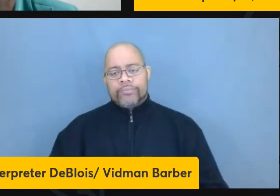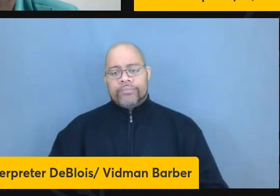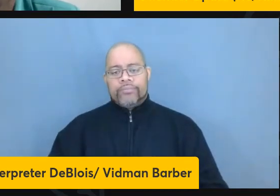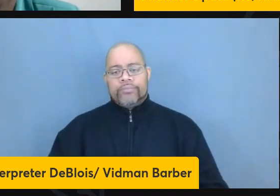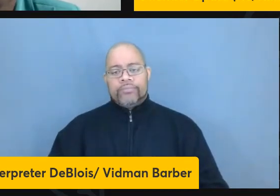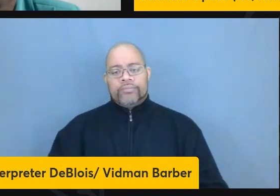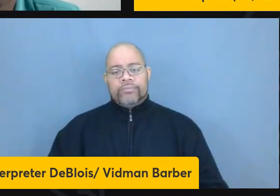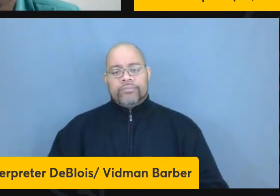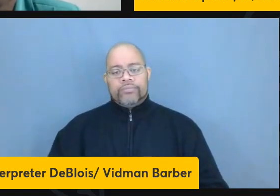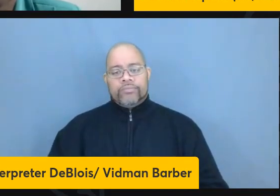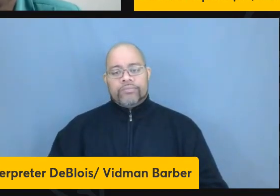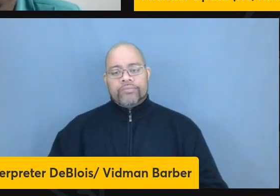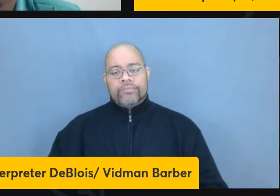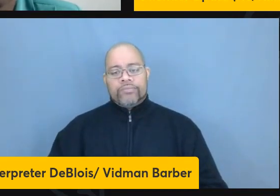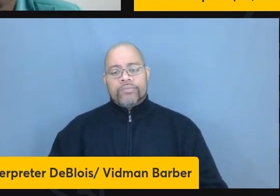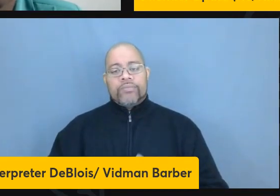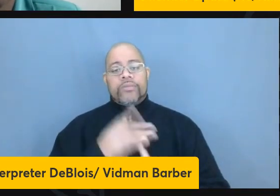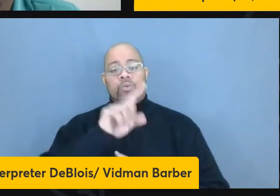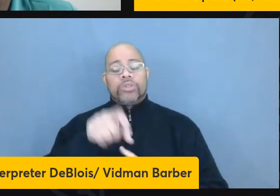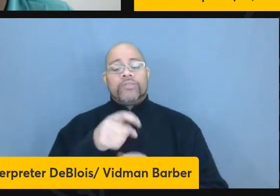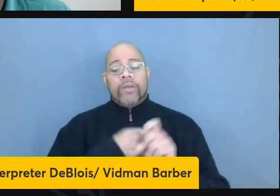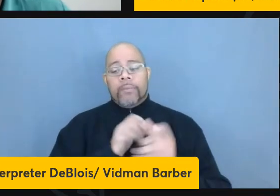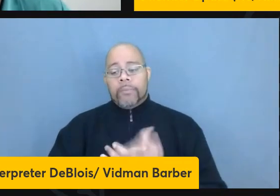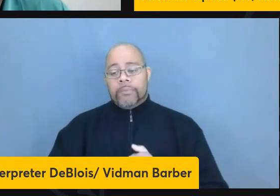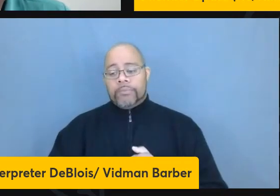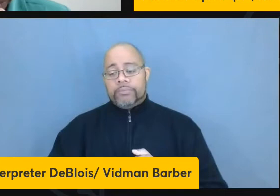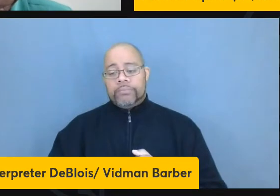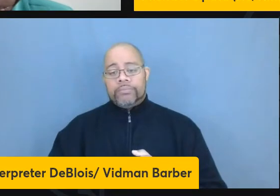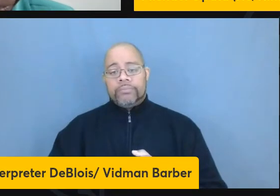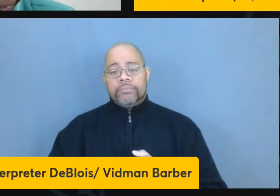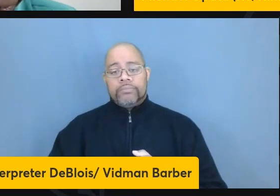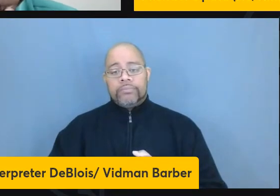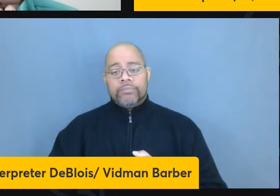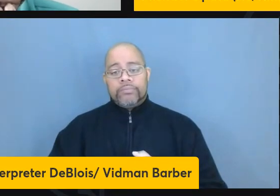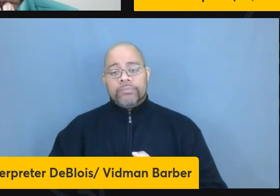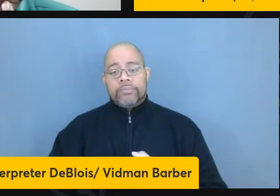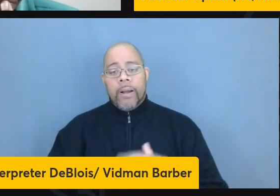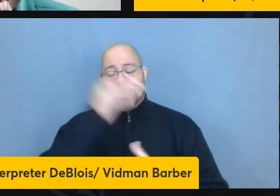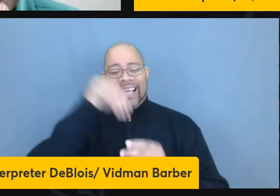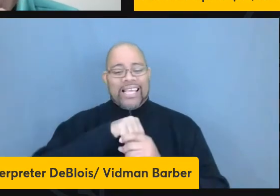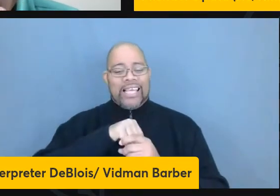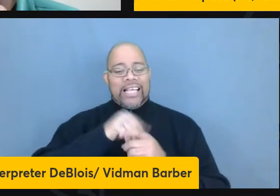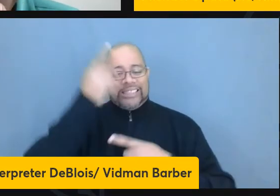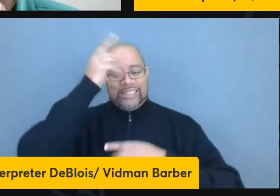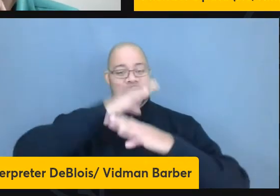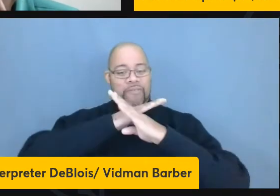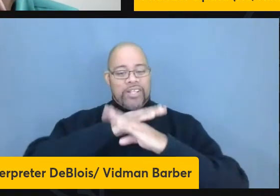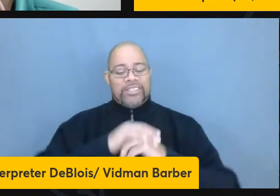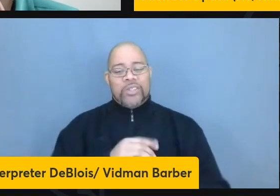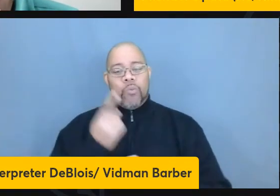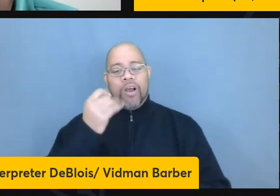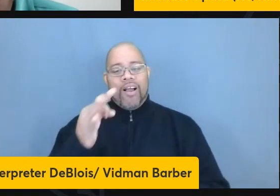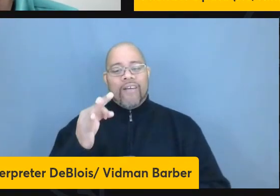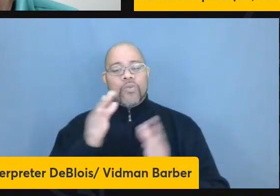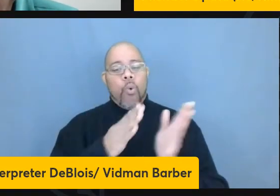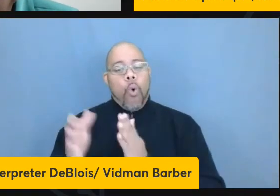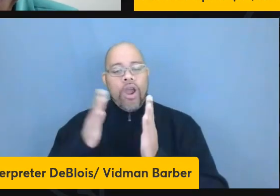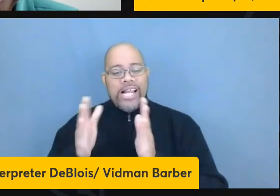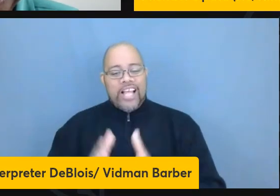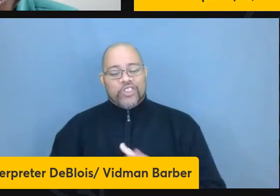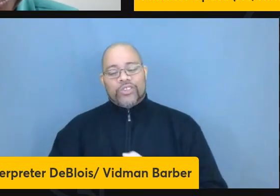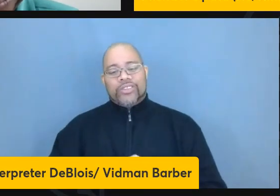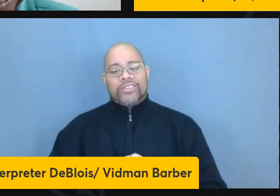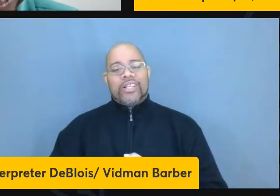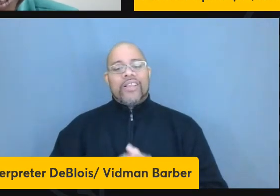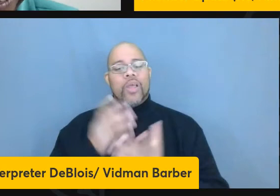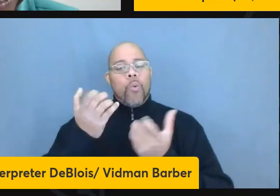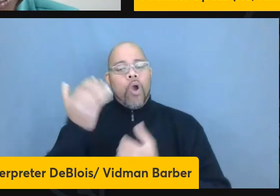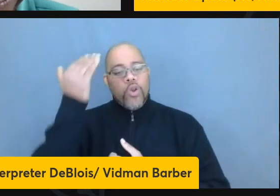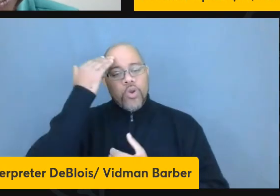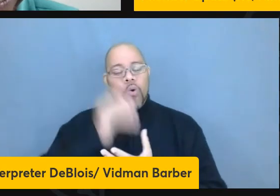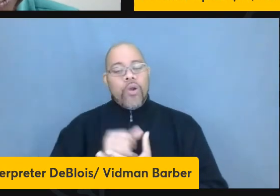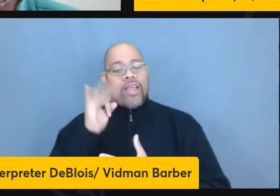Dr. Michael Opata: So the next question comes from blood immuno one of the organizers. They would like to know if there was any